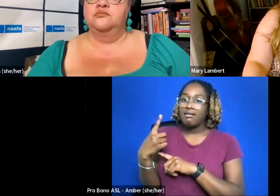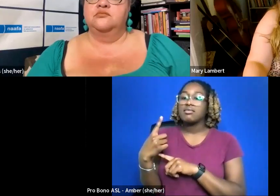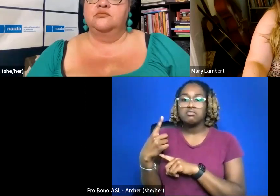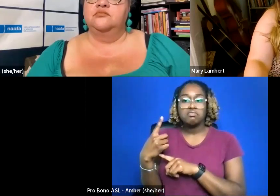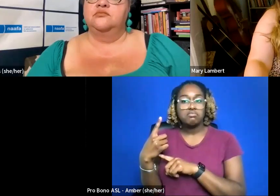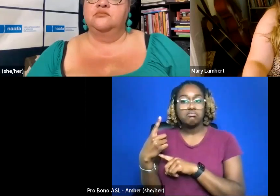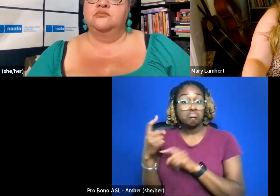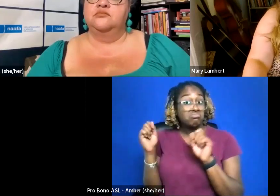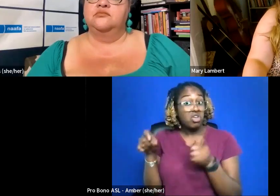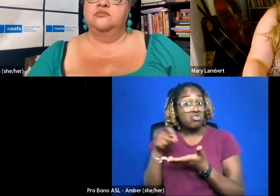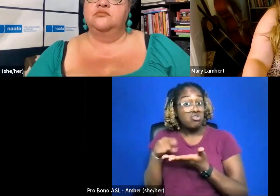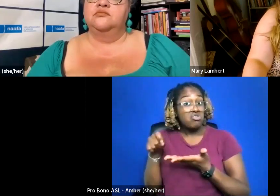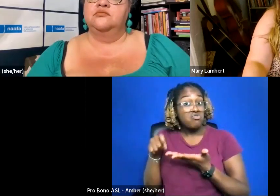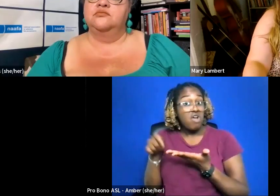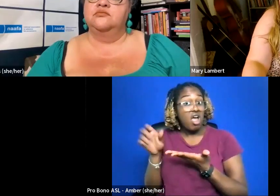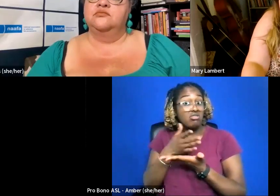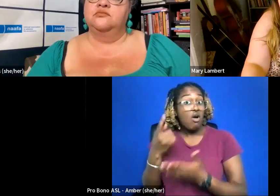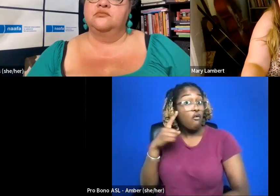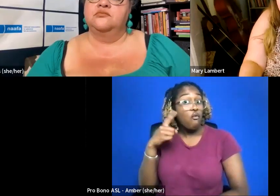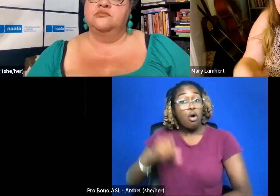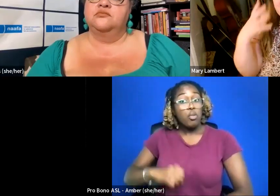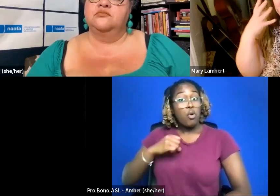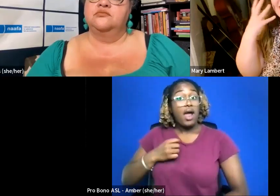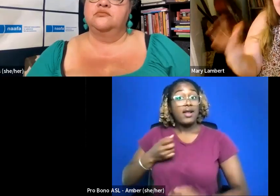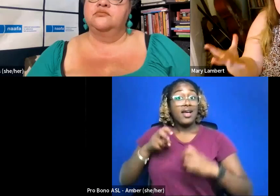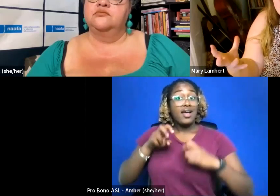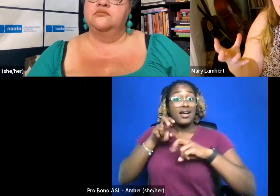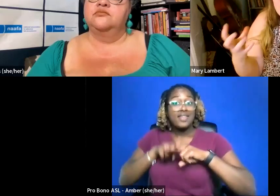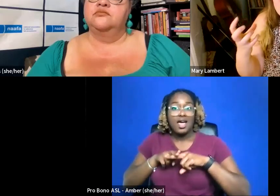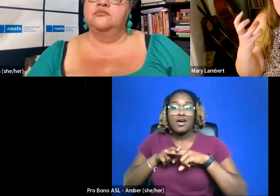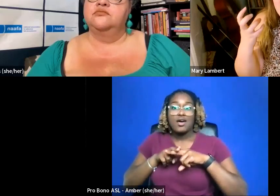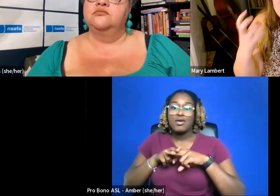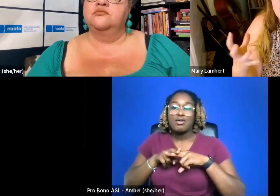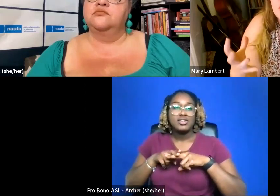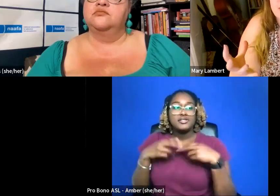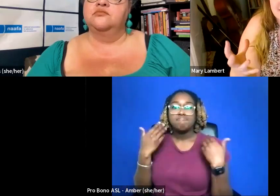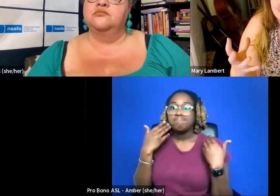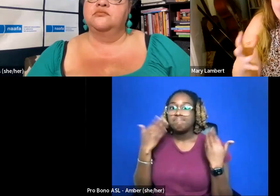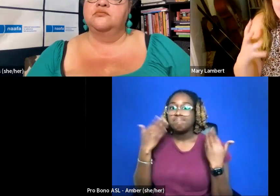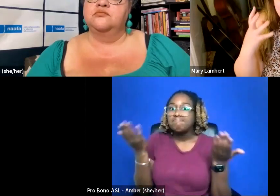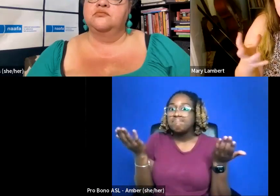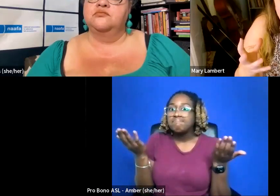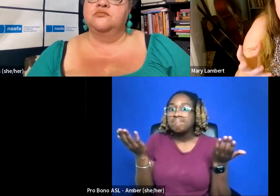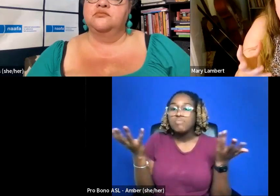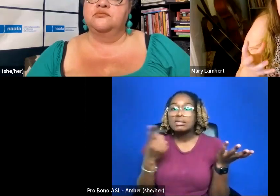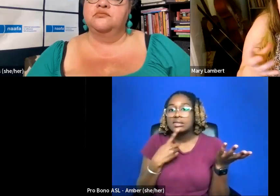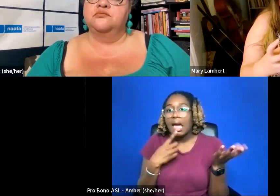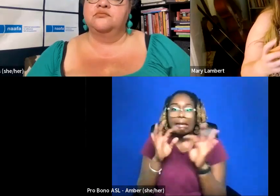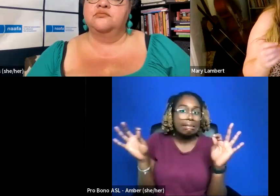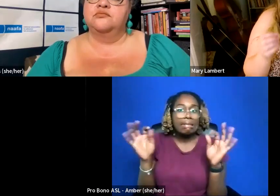can you write a song for Pride? And I sat down to write that and I was just like, I don't know. I don't know what to say and I don't know how I want to say it.